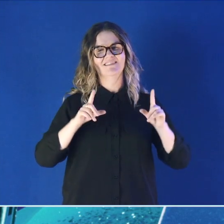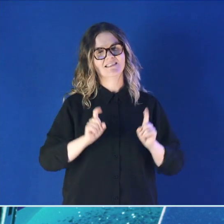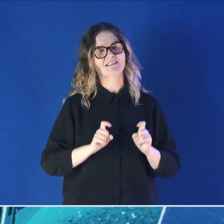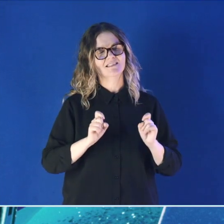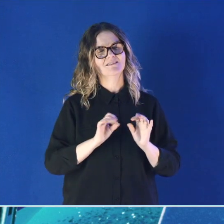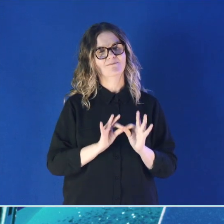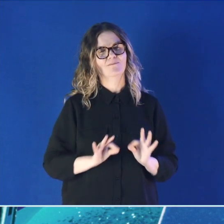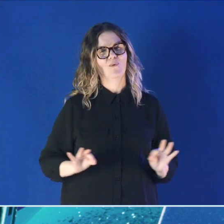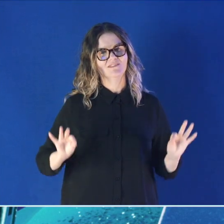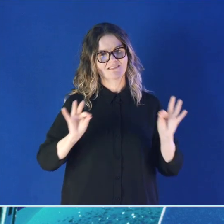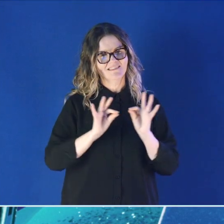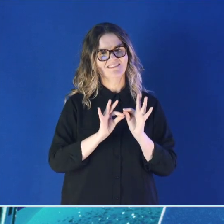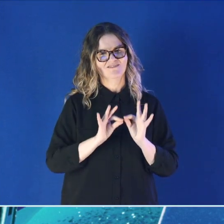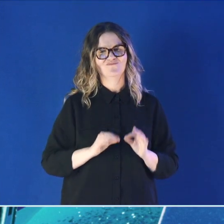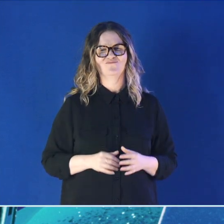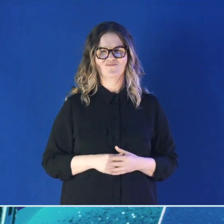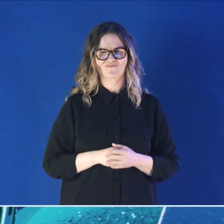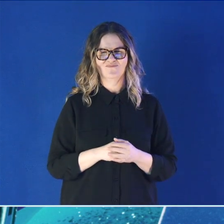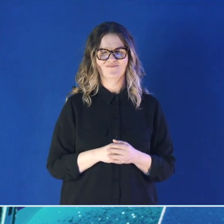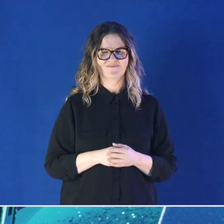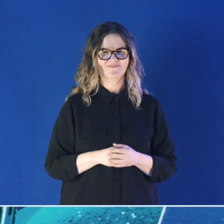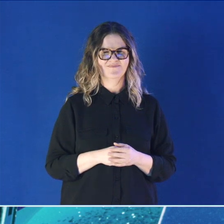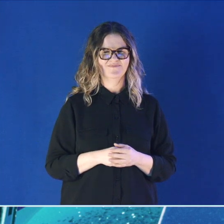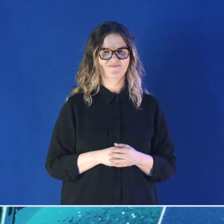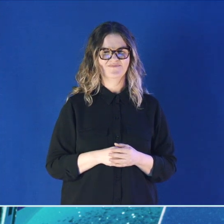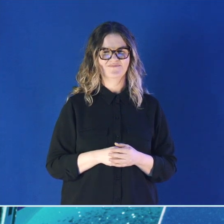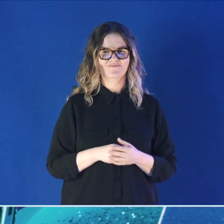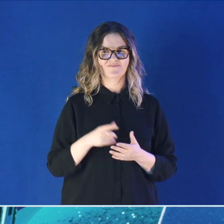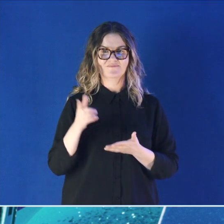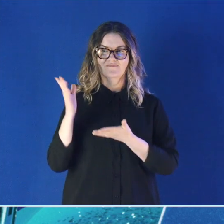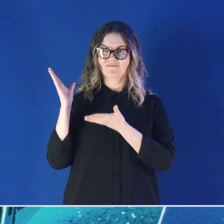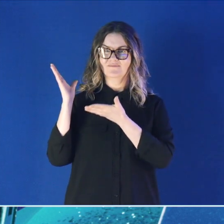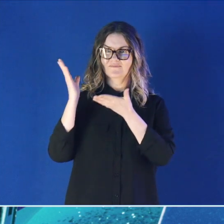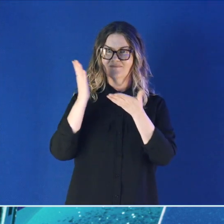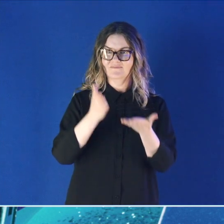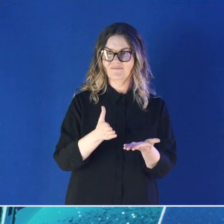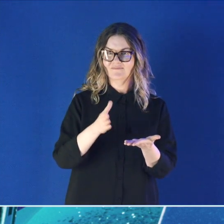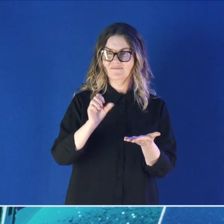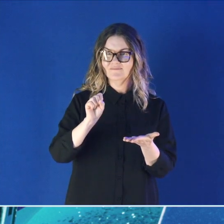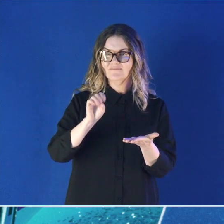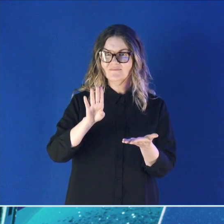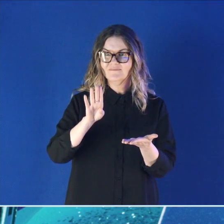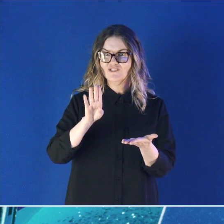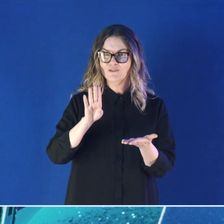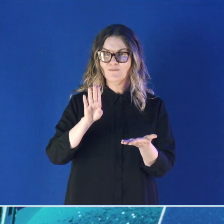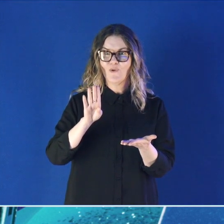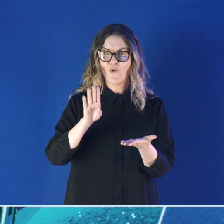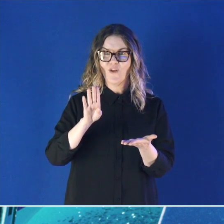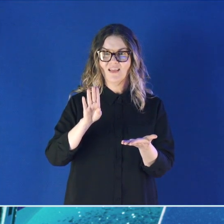at the Super Bowl to be able to provide it there as well. But just going through that experience was incredible.